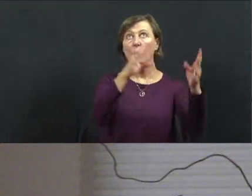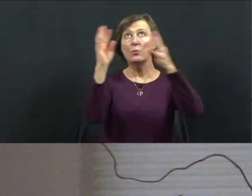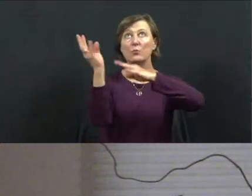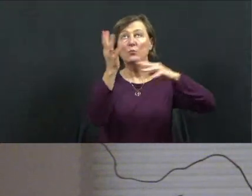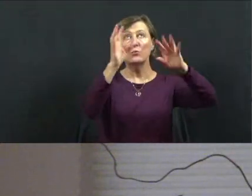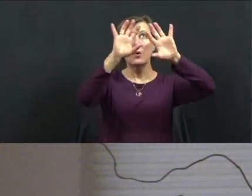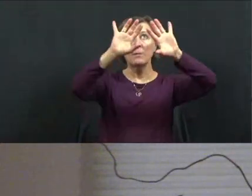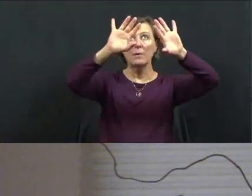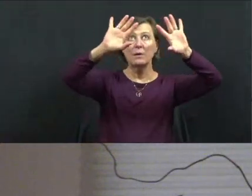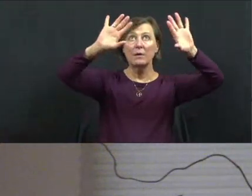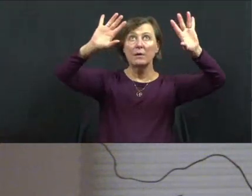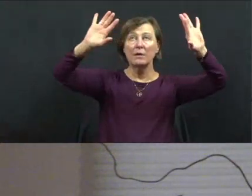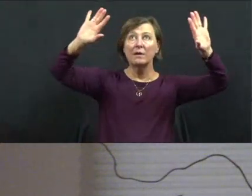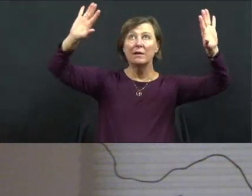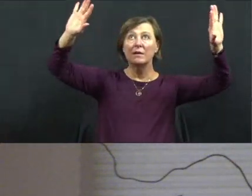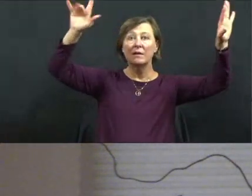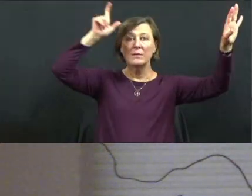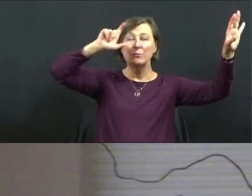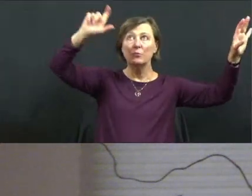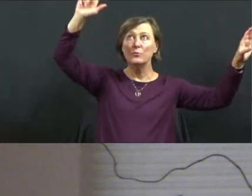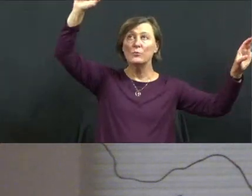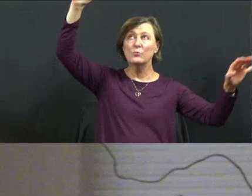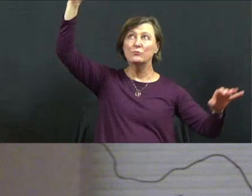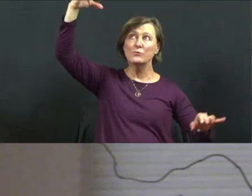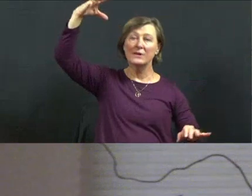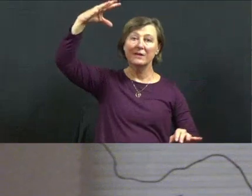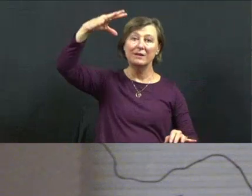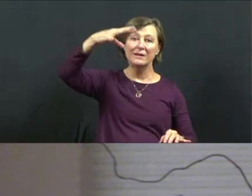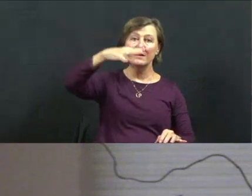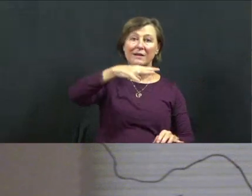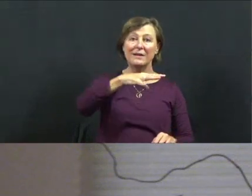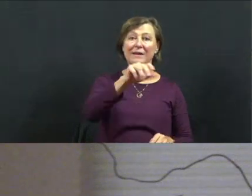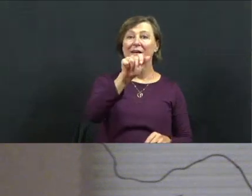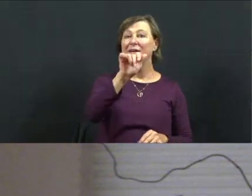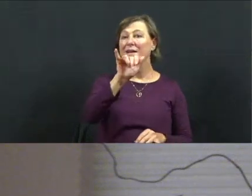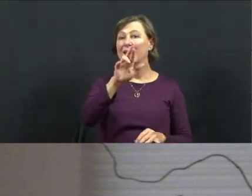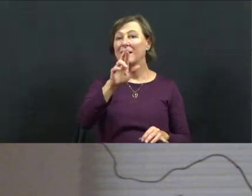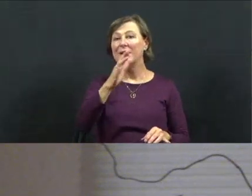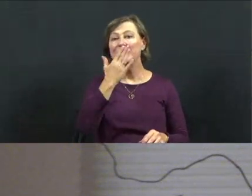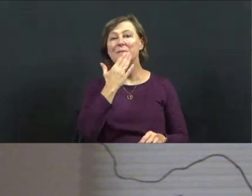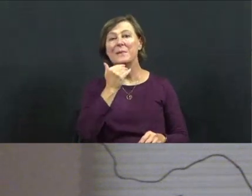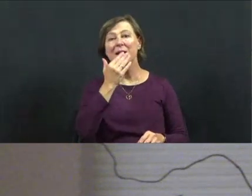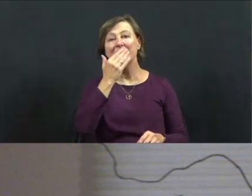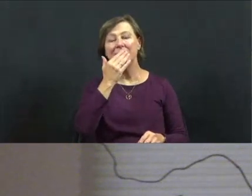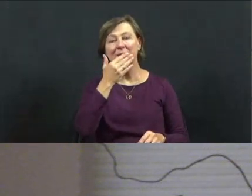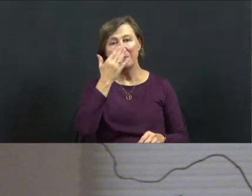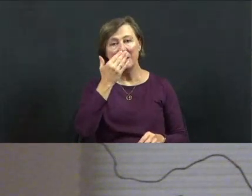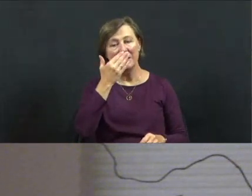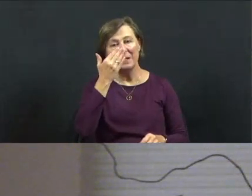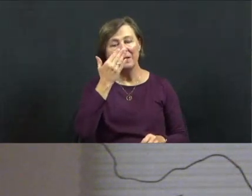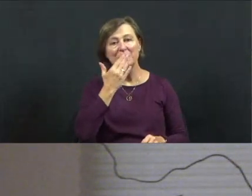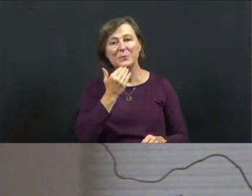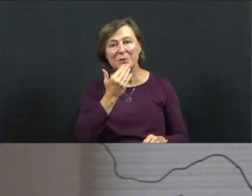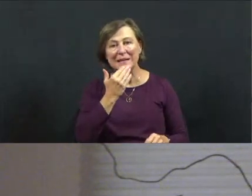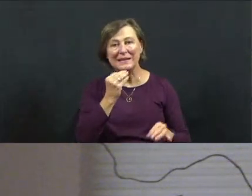shone brightly in the sky, and the air smelled sweet, and light dew glistened on the tips of the grass.